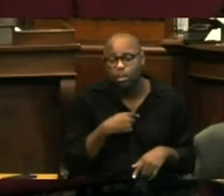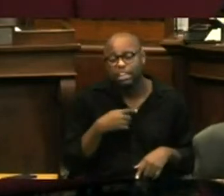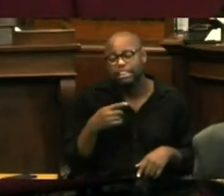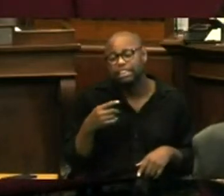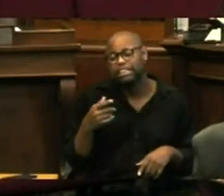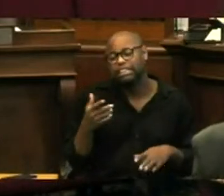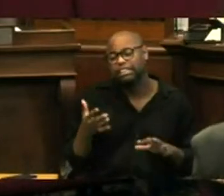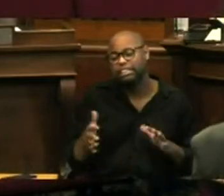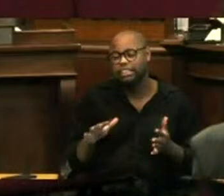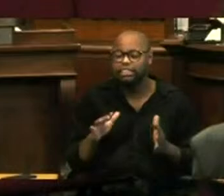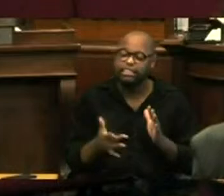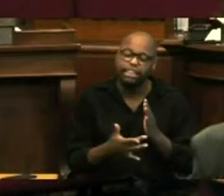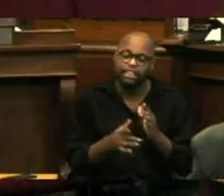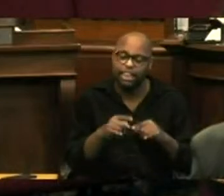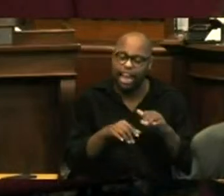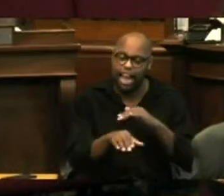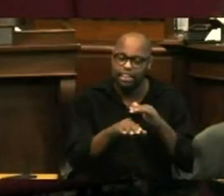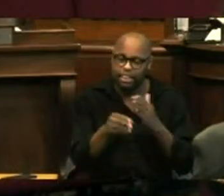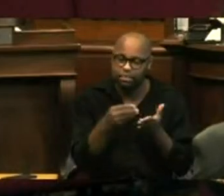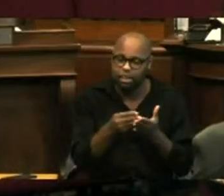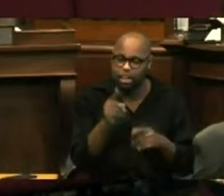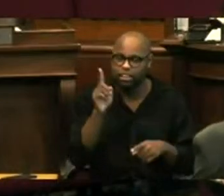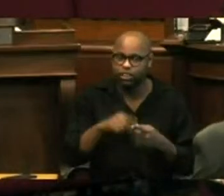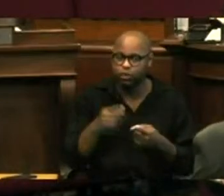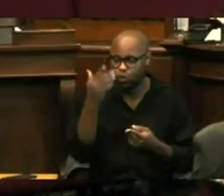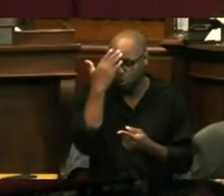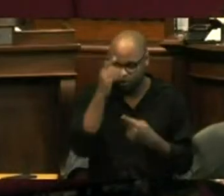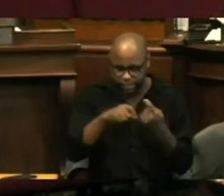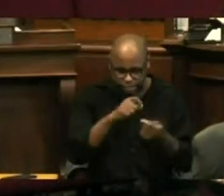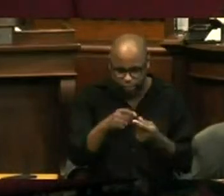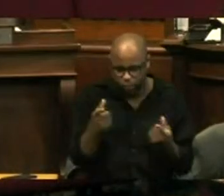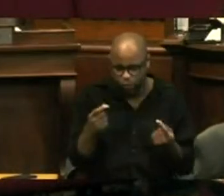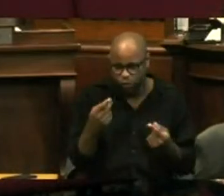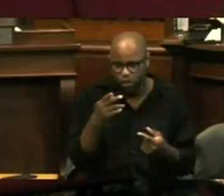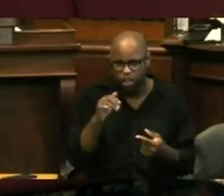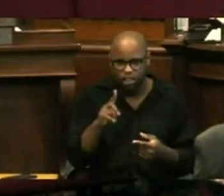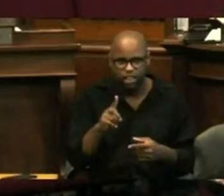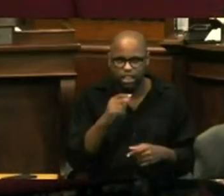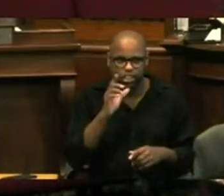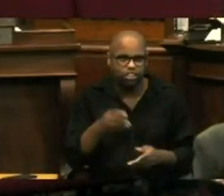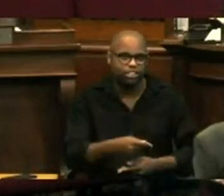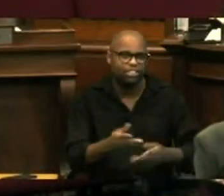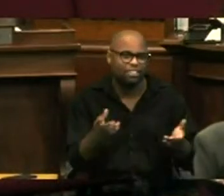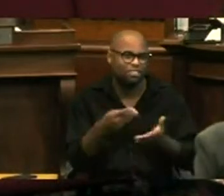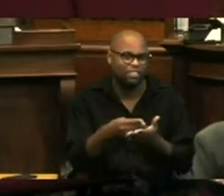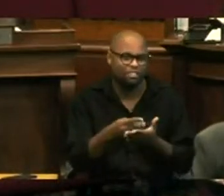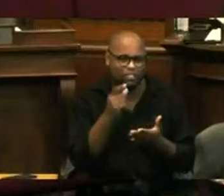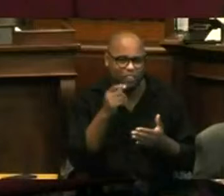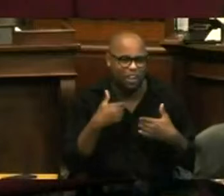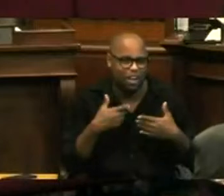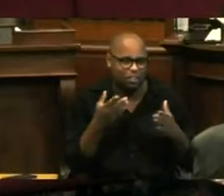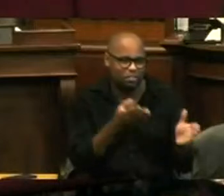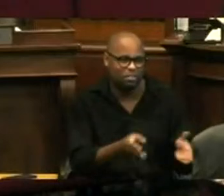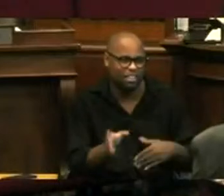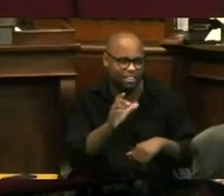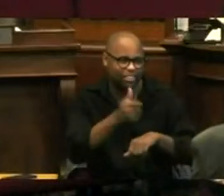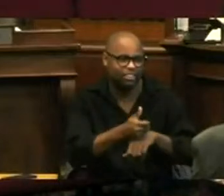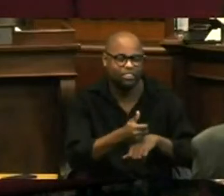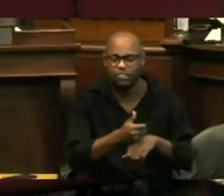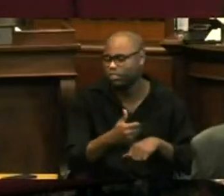$7 million from New York State. However, we cannot technically access that money until we know